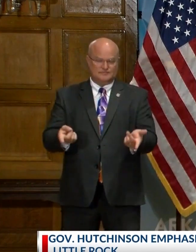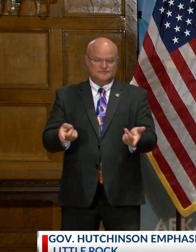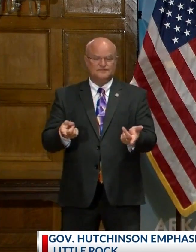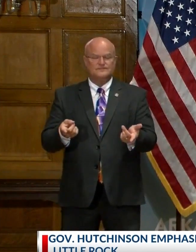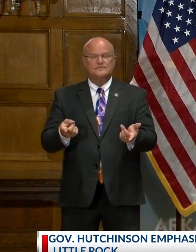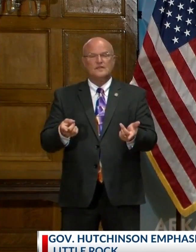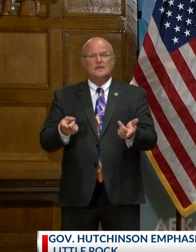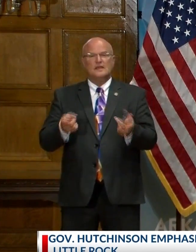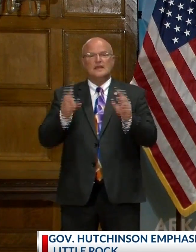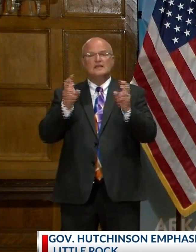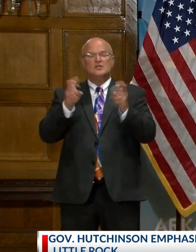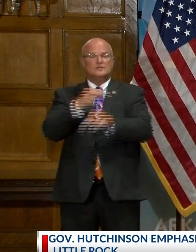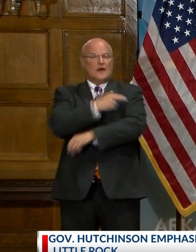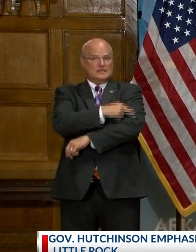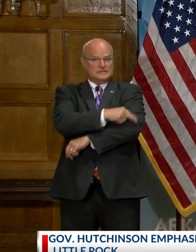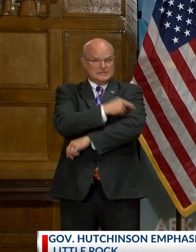THE TWO PREVIOUS DAYS. TOTAL CASES NOW 20,257.